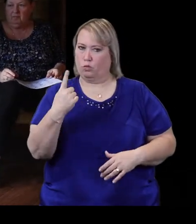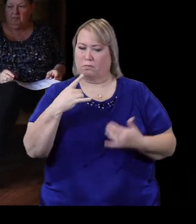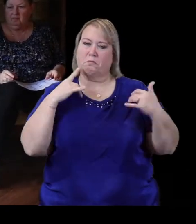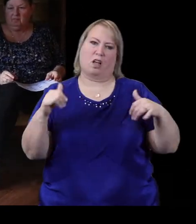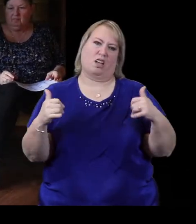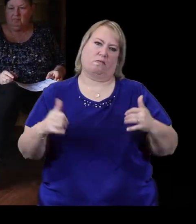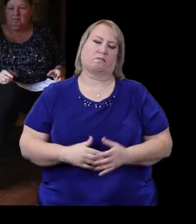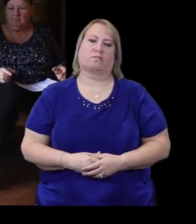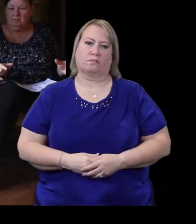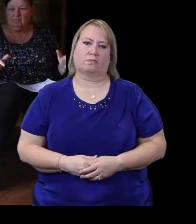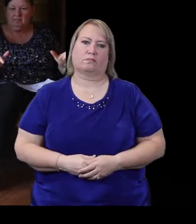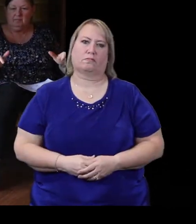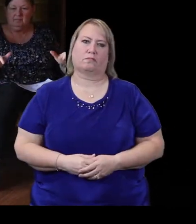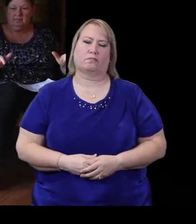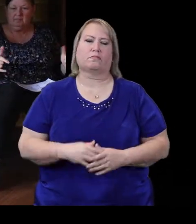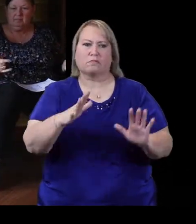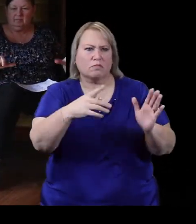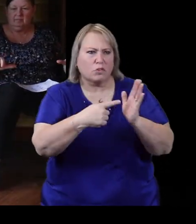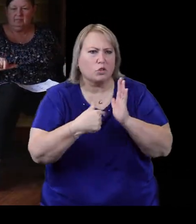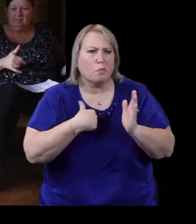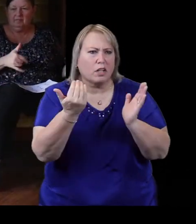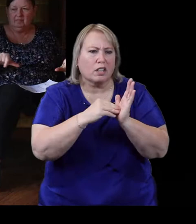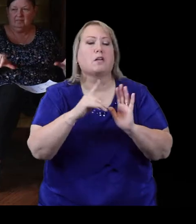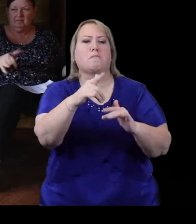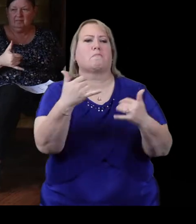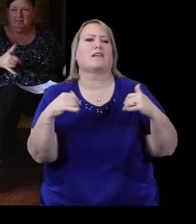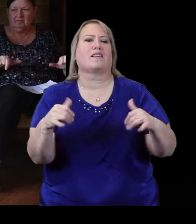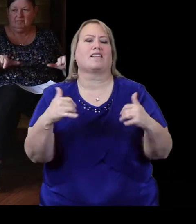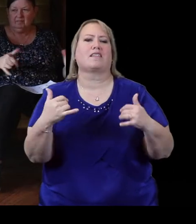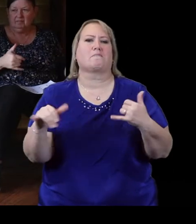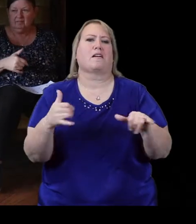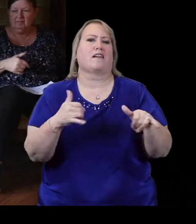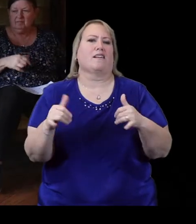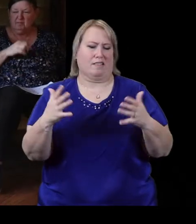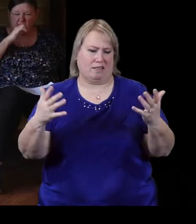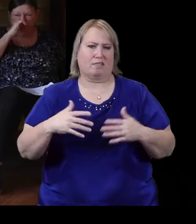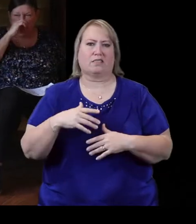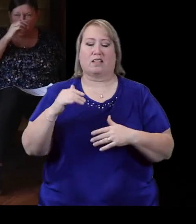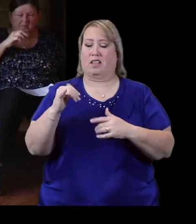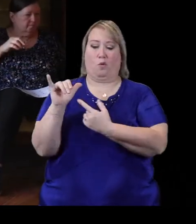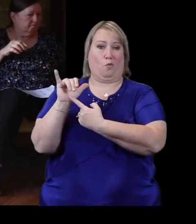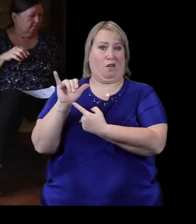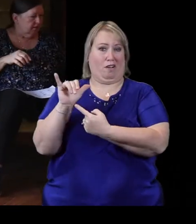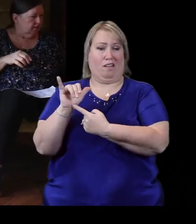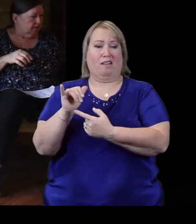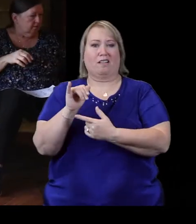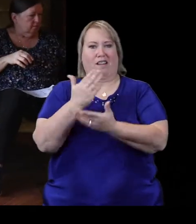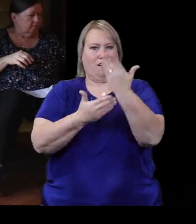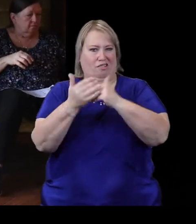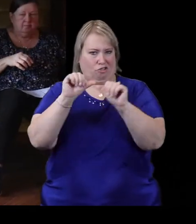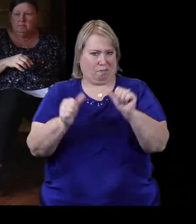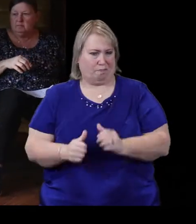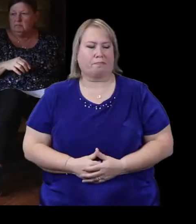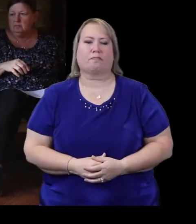Show it again. Okay so play. The letter y handshake using both hands.